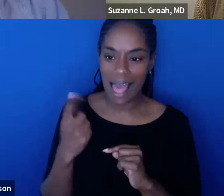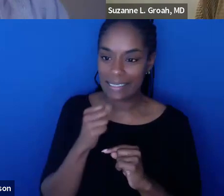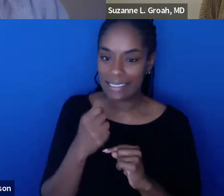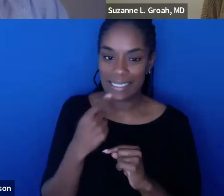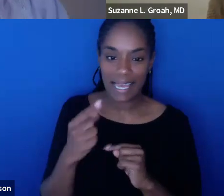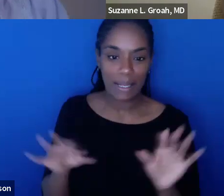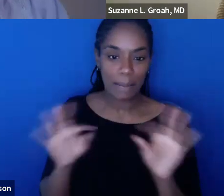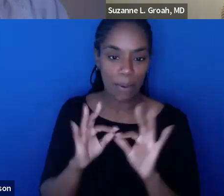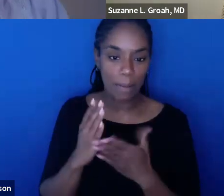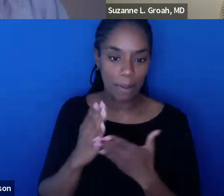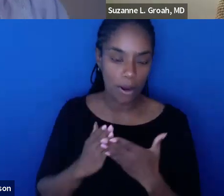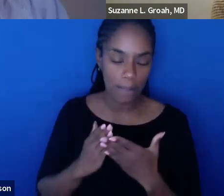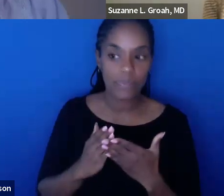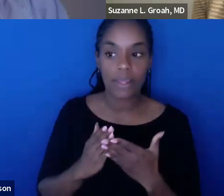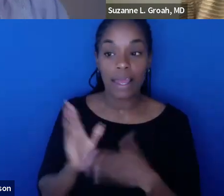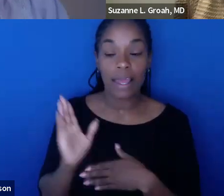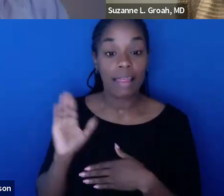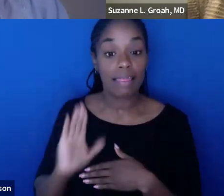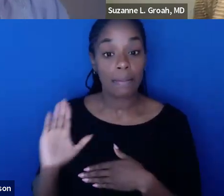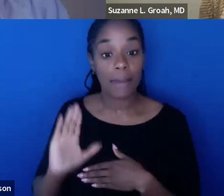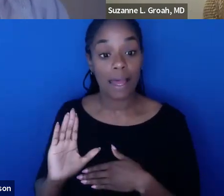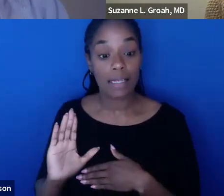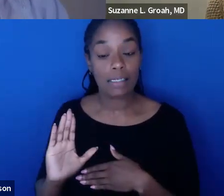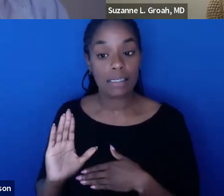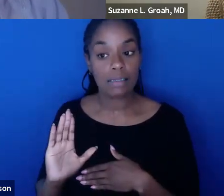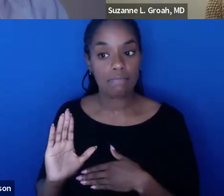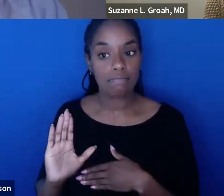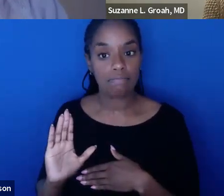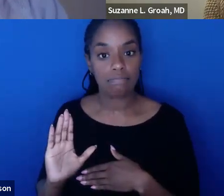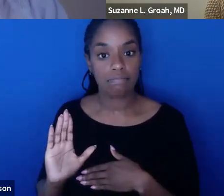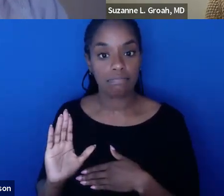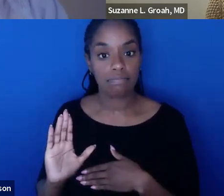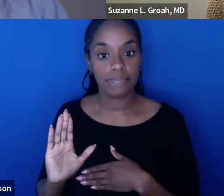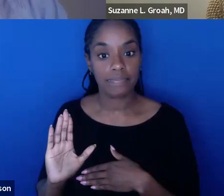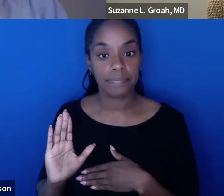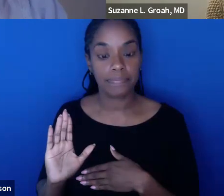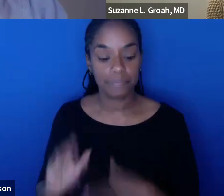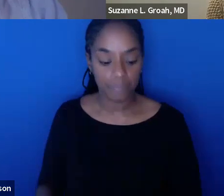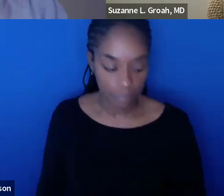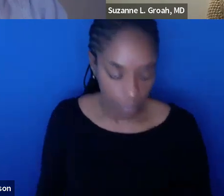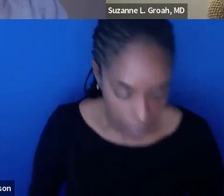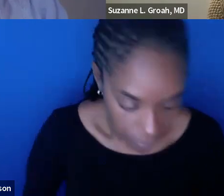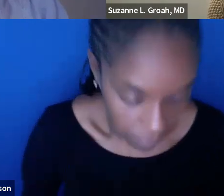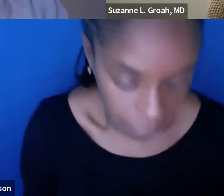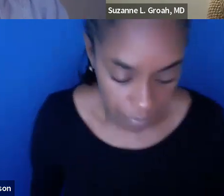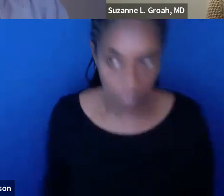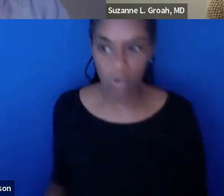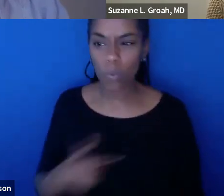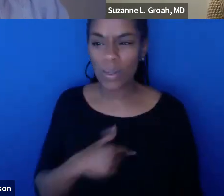I think in the past, we haven't really pursued that very good option of physical